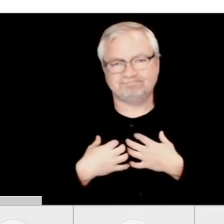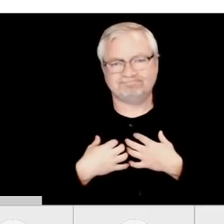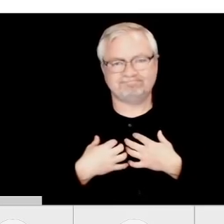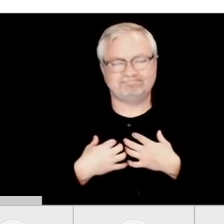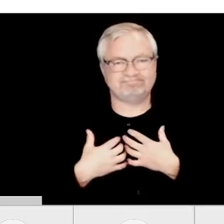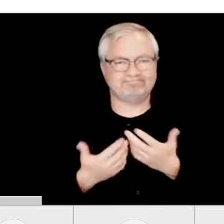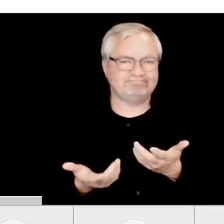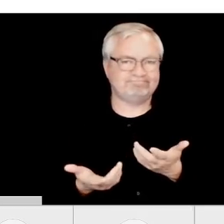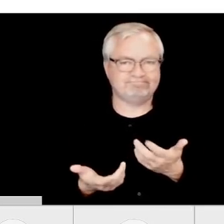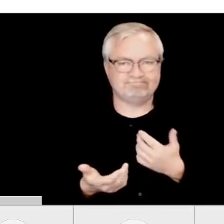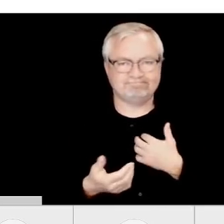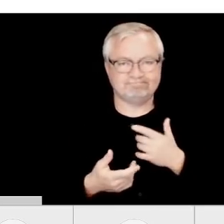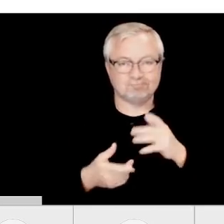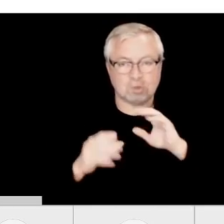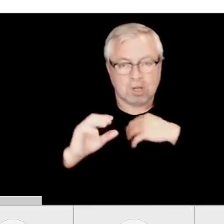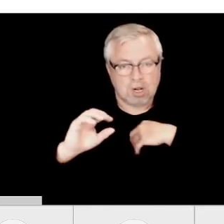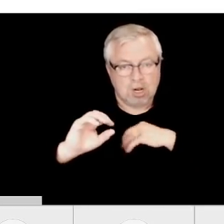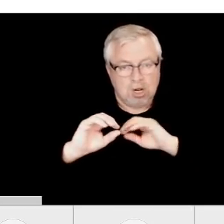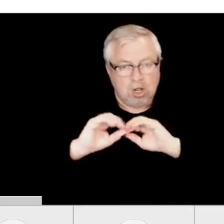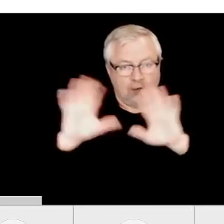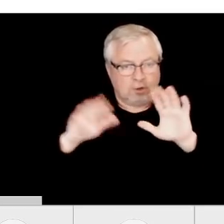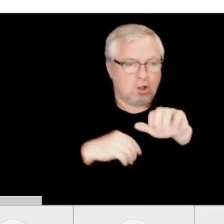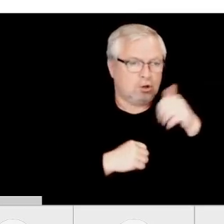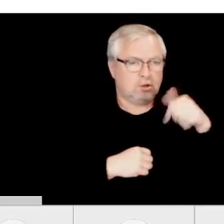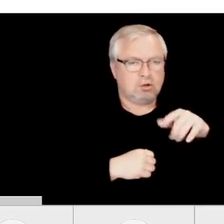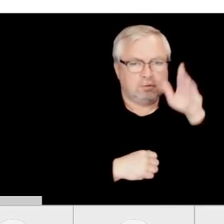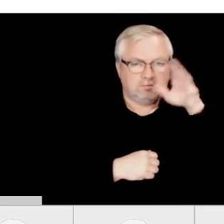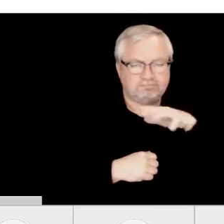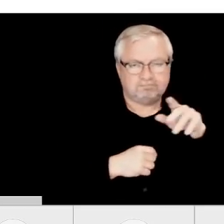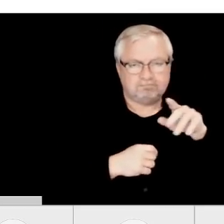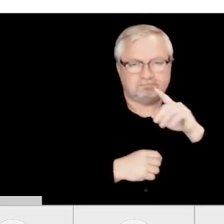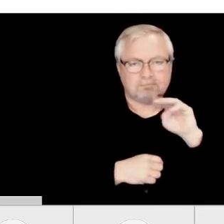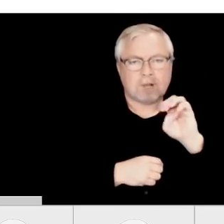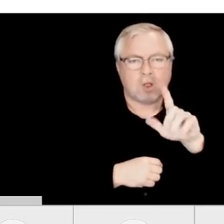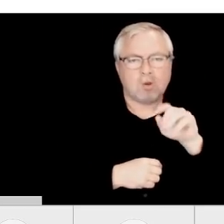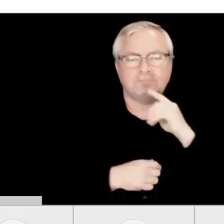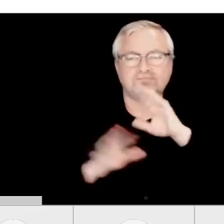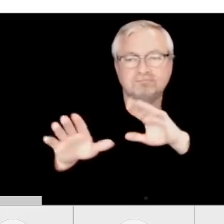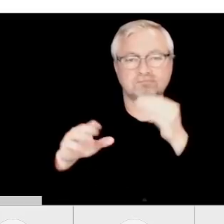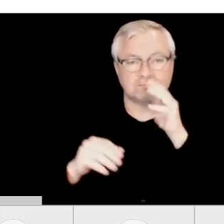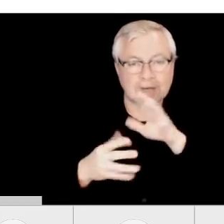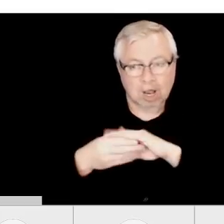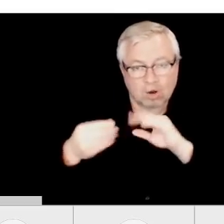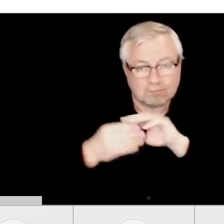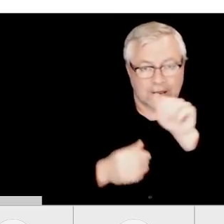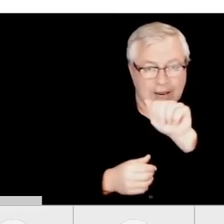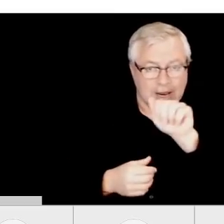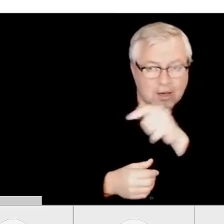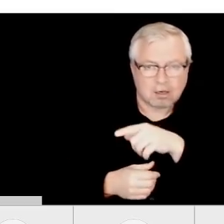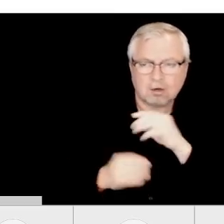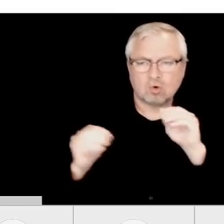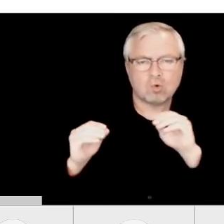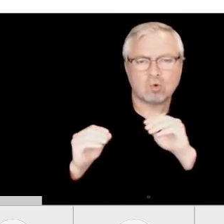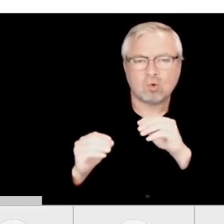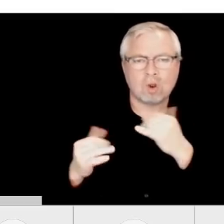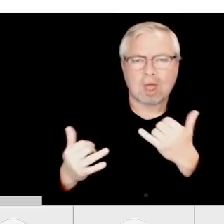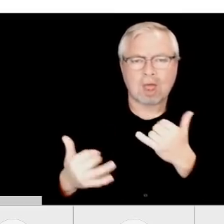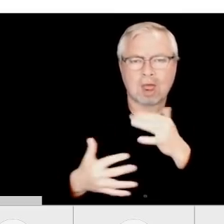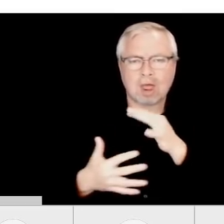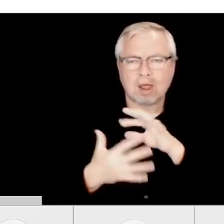And just to clarify the follow-up other than Scenario 8 with the treatment option none of these curves are reflecting the use that Minnesota